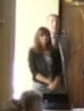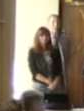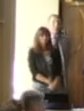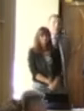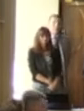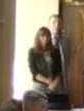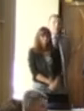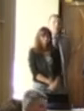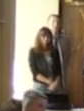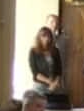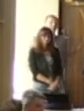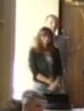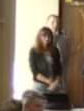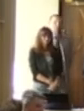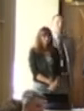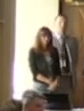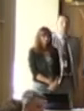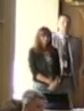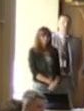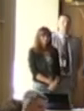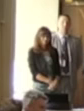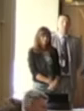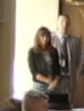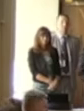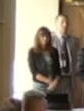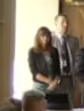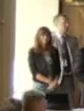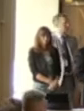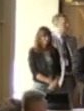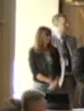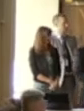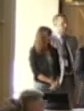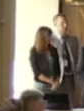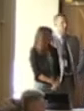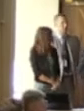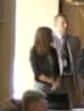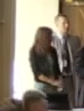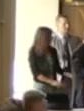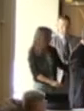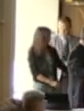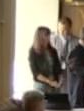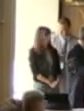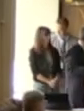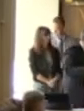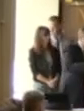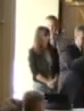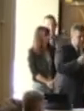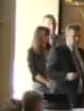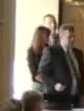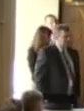to know when the homelessness statistics will be coming out as well? I think I